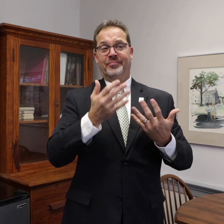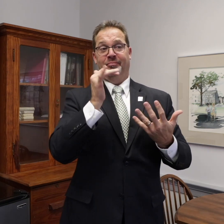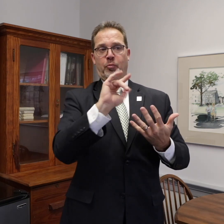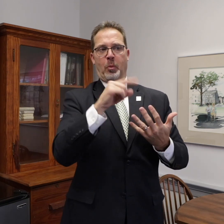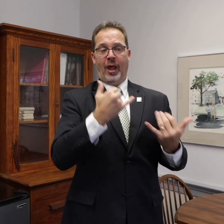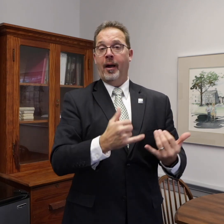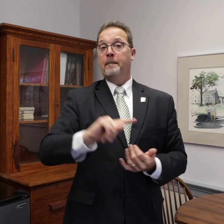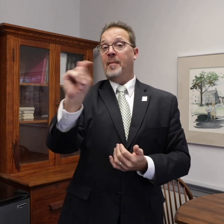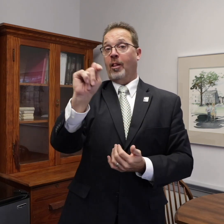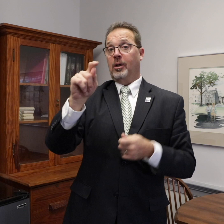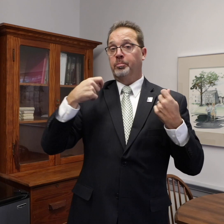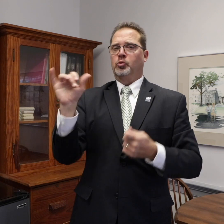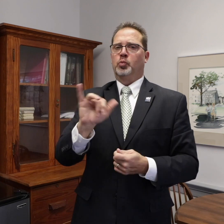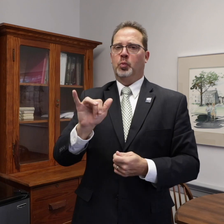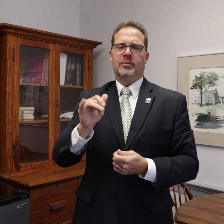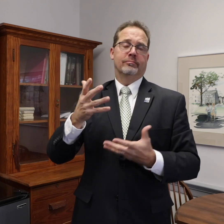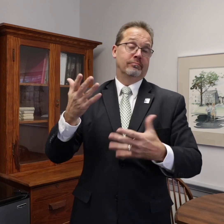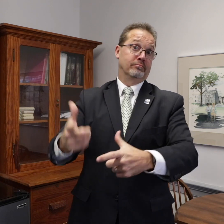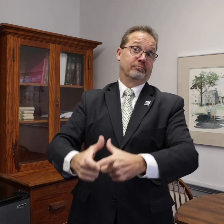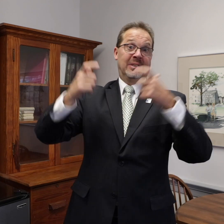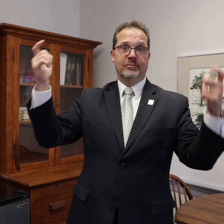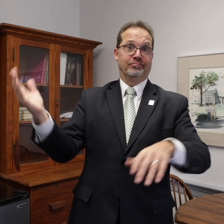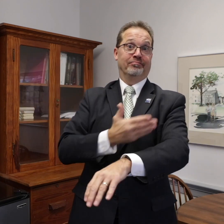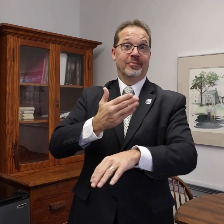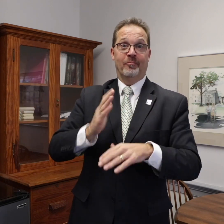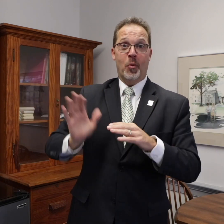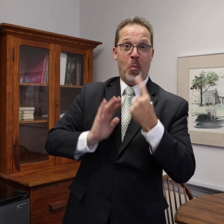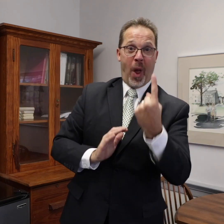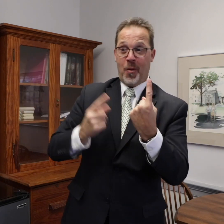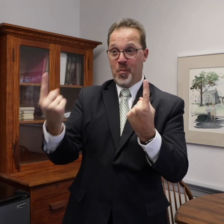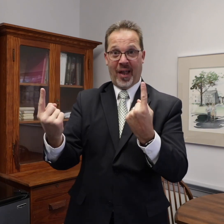been expanded and the formerly single stalls will be replaced with 5